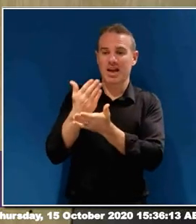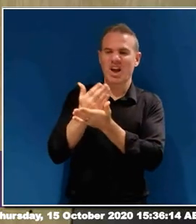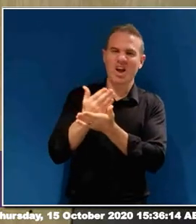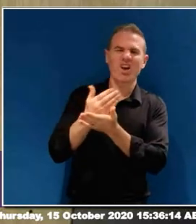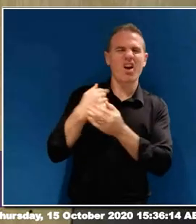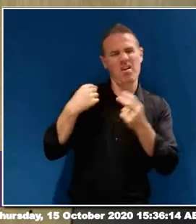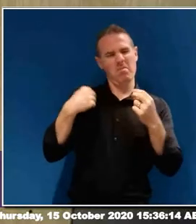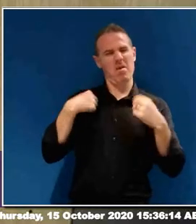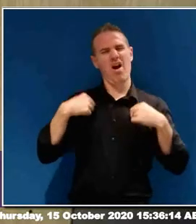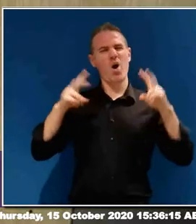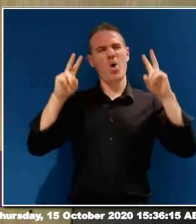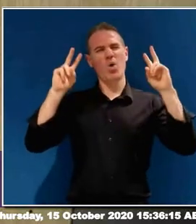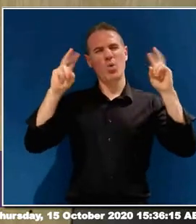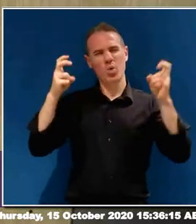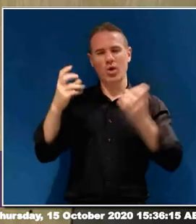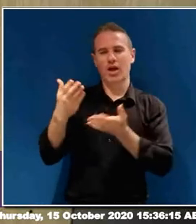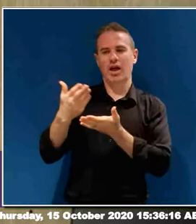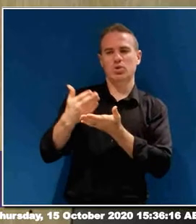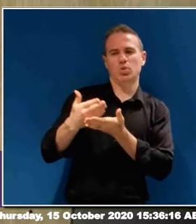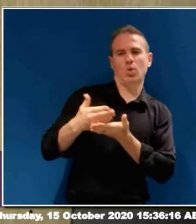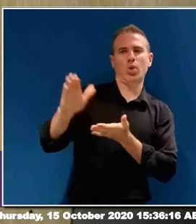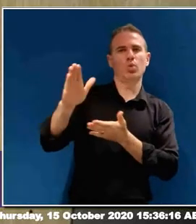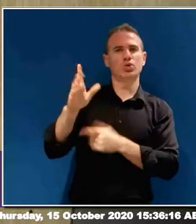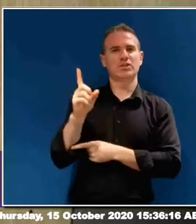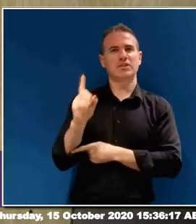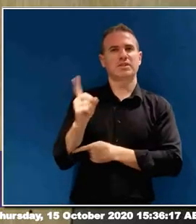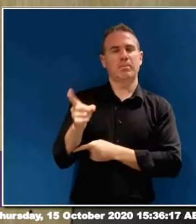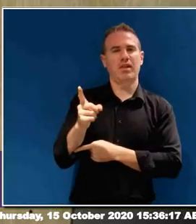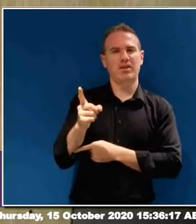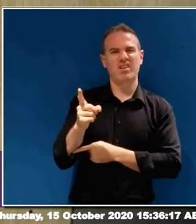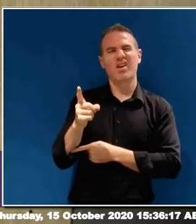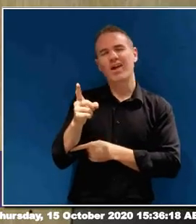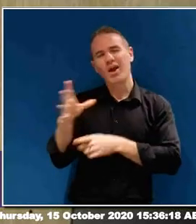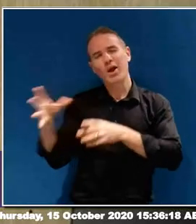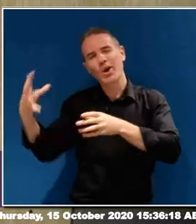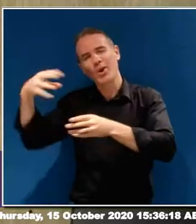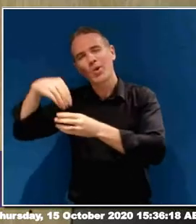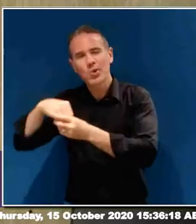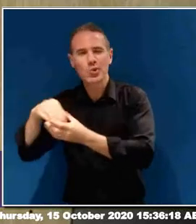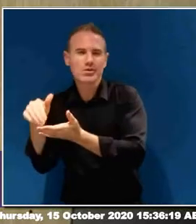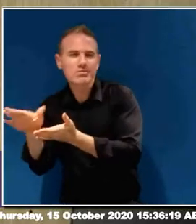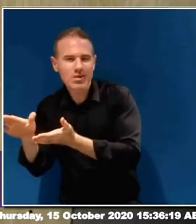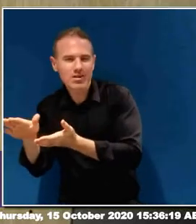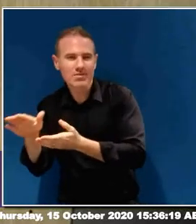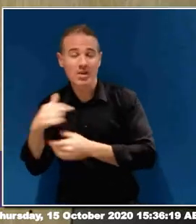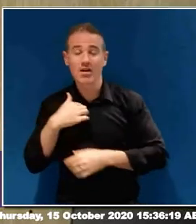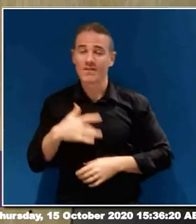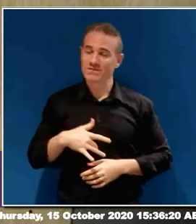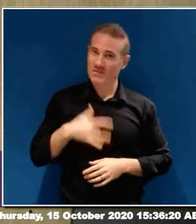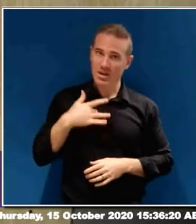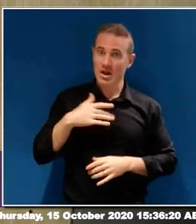So exclusionary discipline should only ever be used in that way. It shouldn't be used for minor incidents.